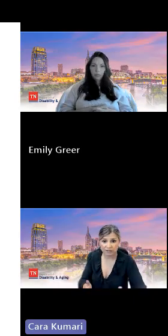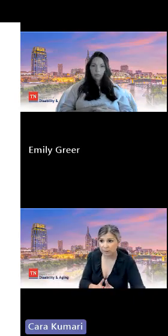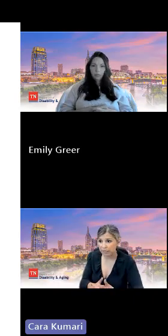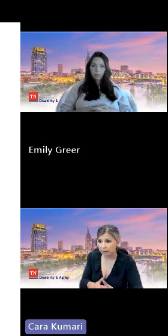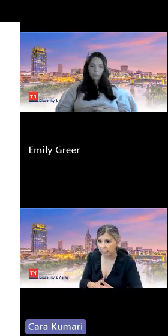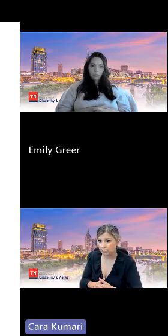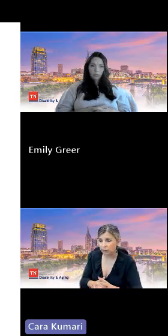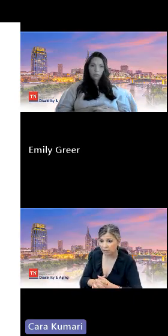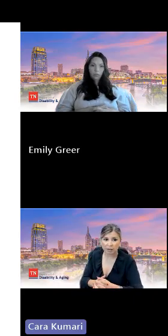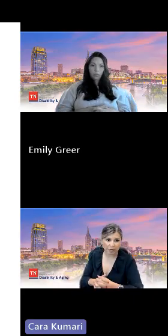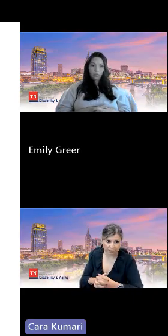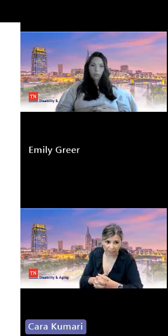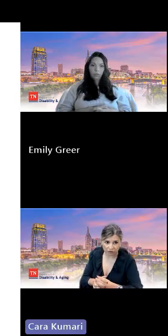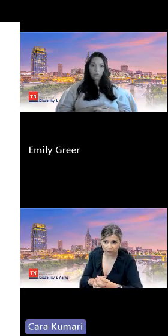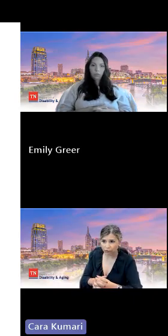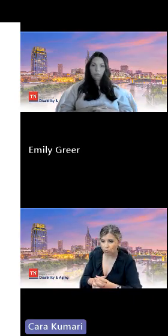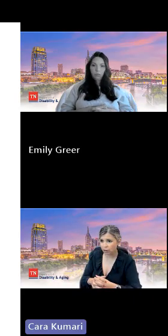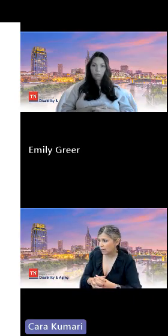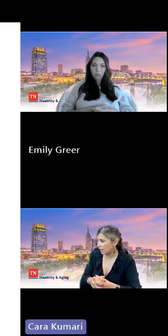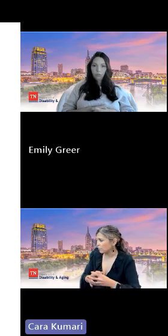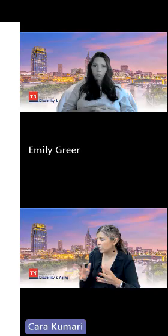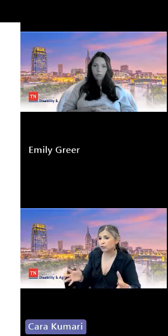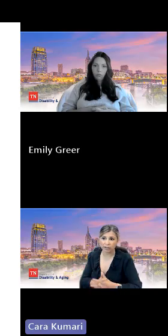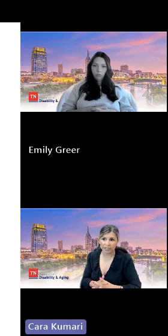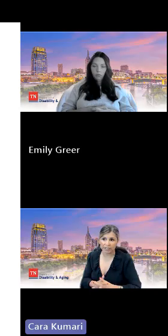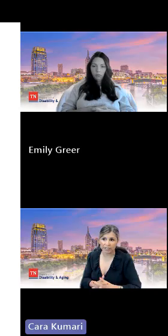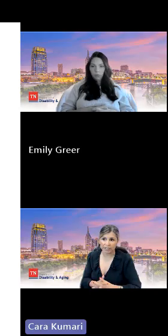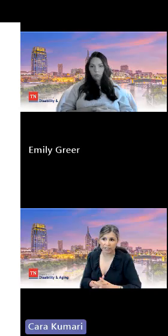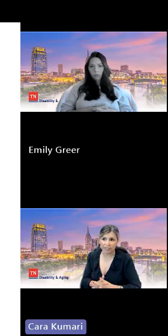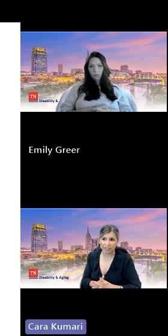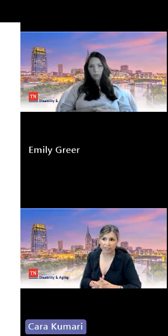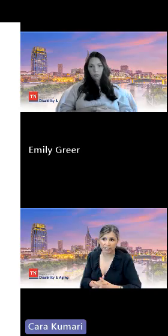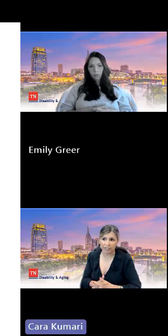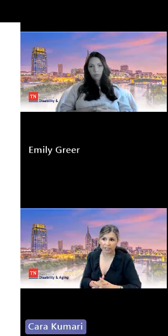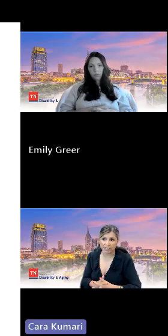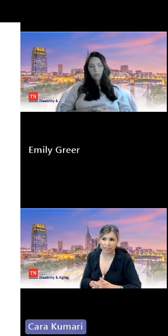might be able they might be eligible for and then try to connect them with those resources.